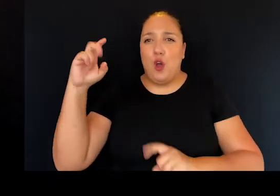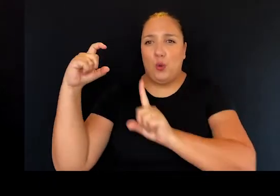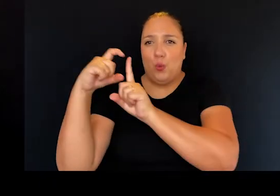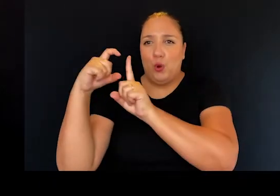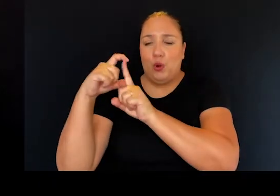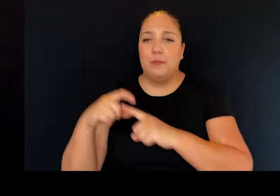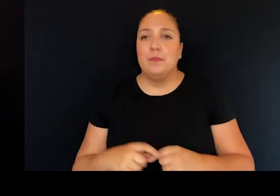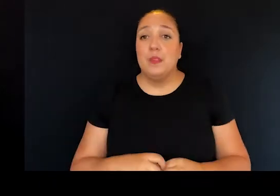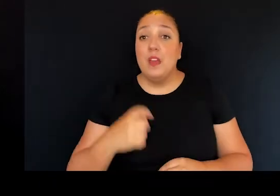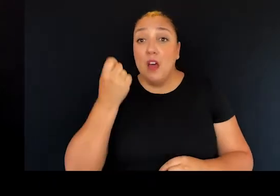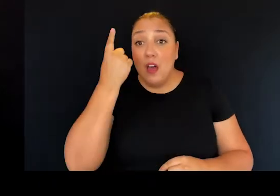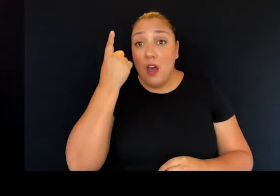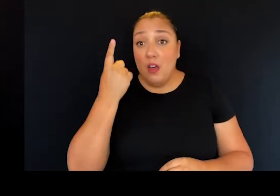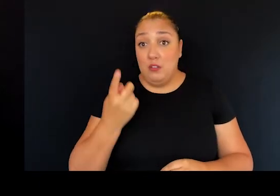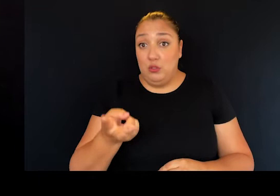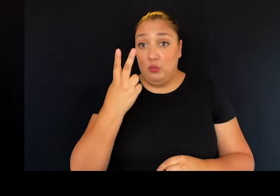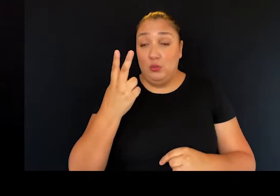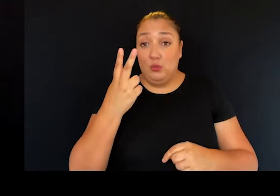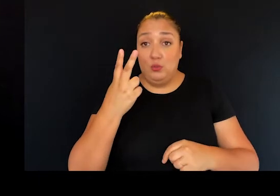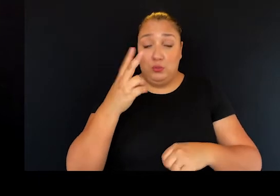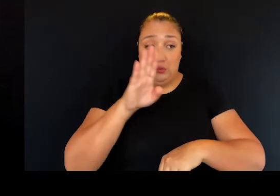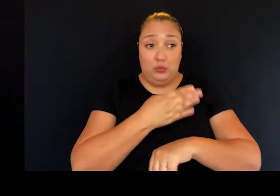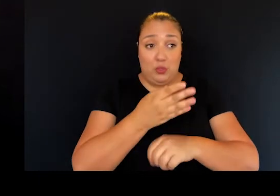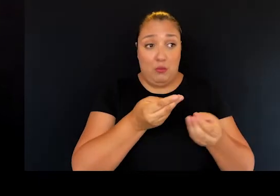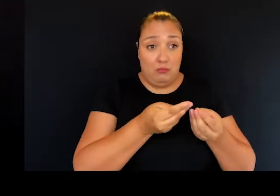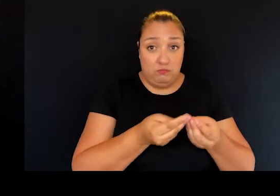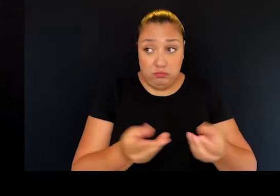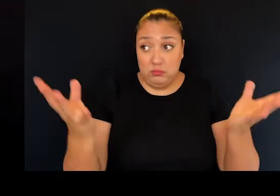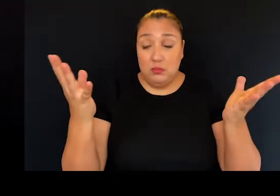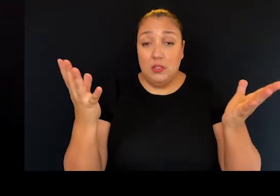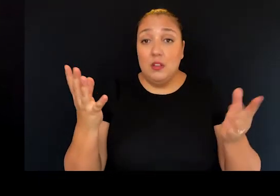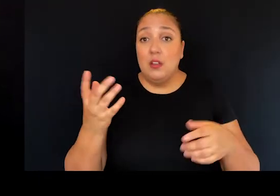New York State actually made a change to the language of New York State law, which was,